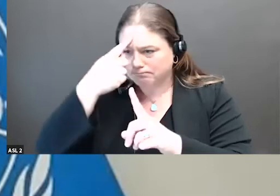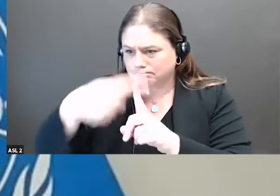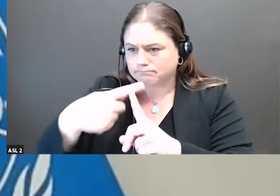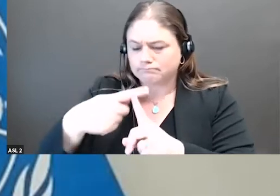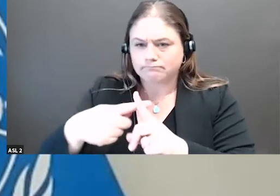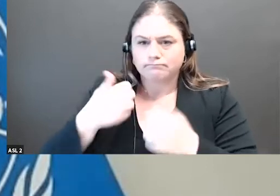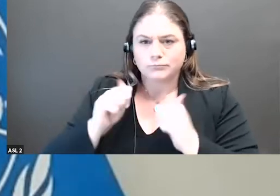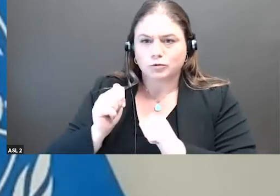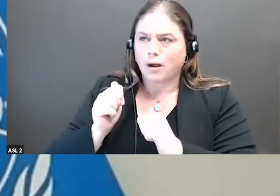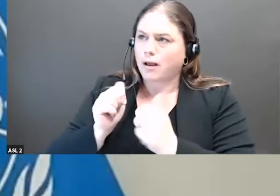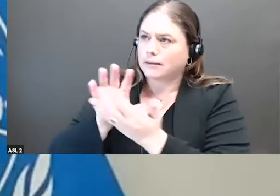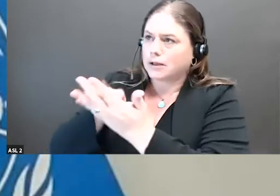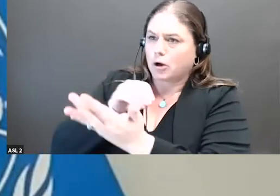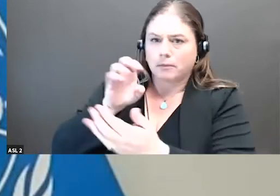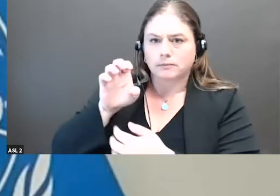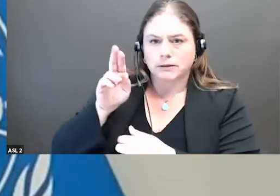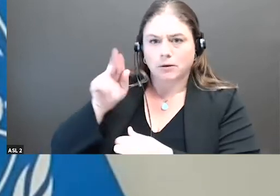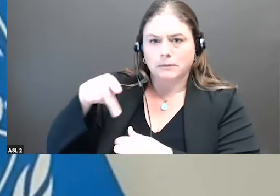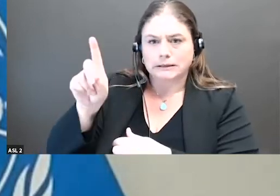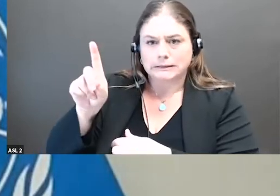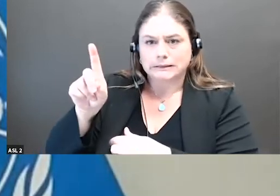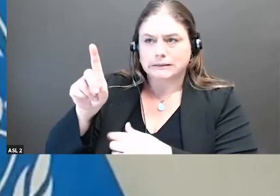to make progress on vital issues. And that's the approach